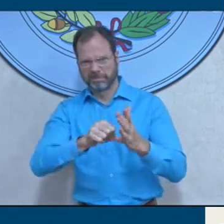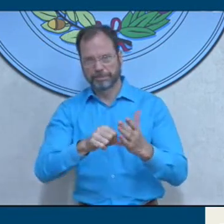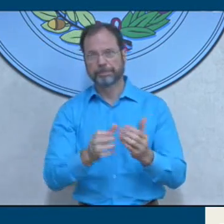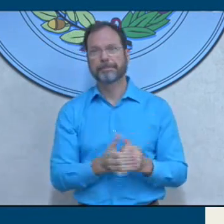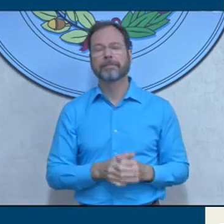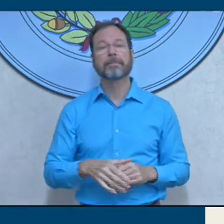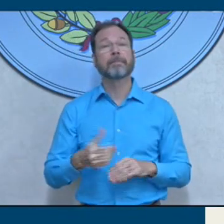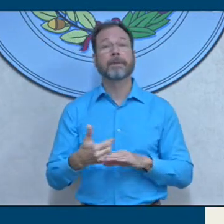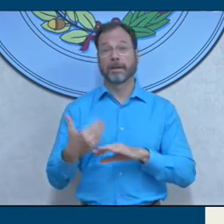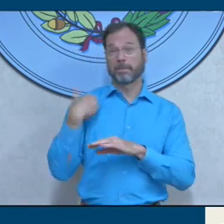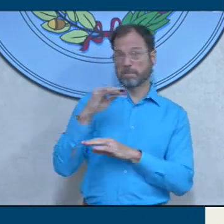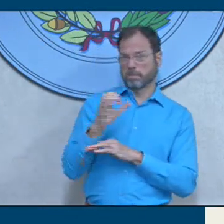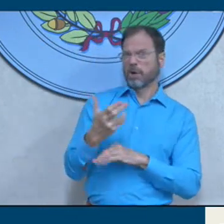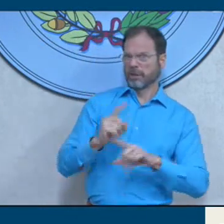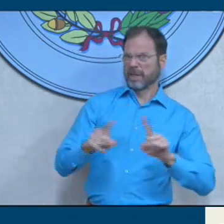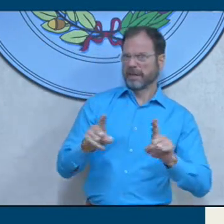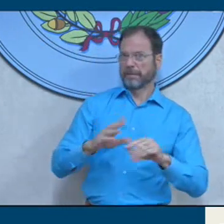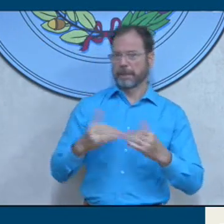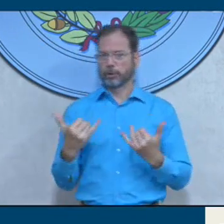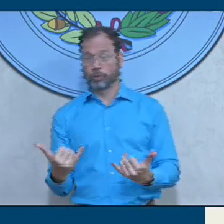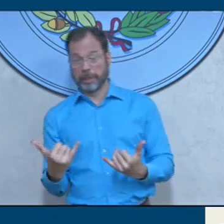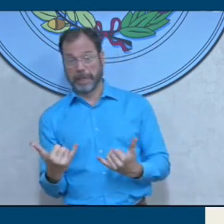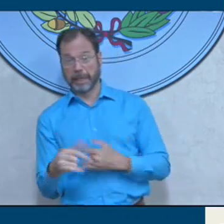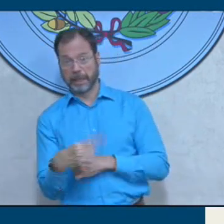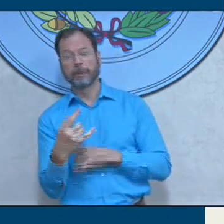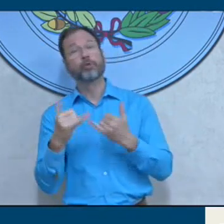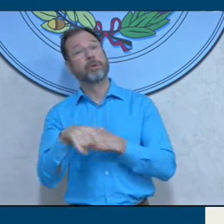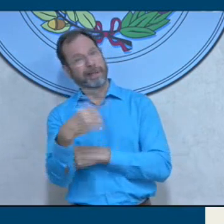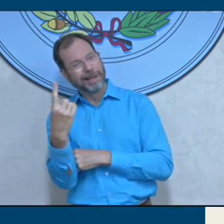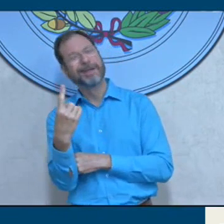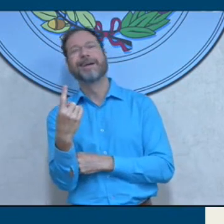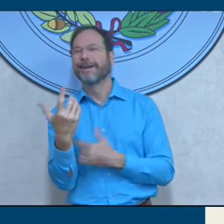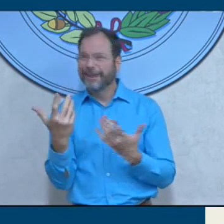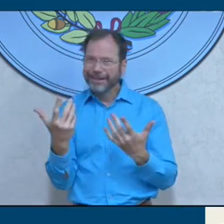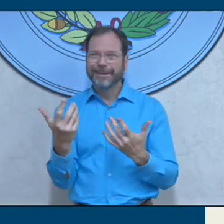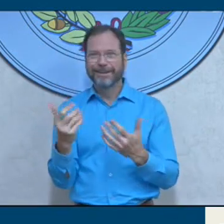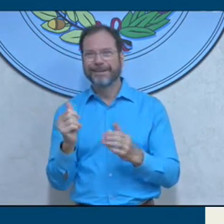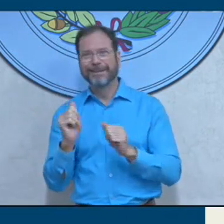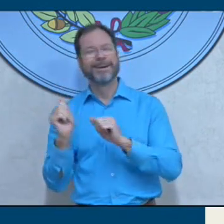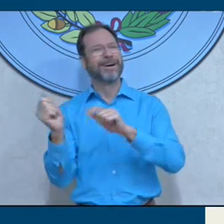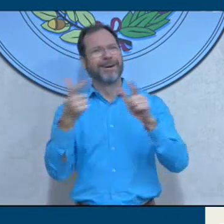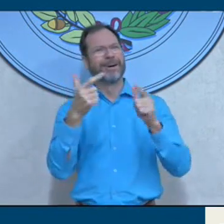TO GO ON TO A VENTILATOR. THE 3RD THING I WANT TO EMPHASIZE.